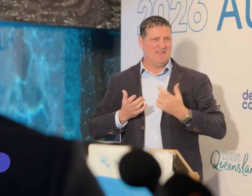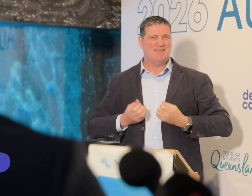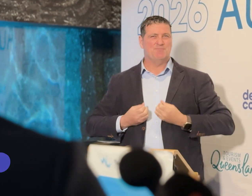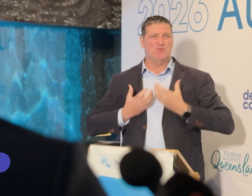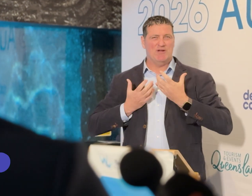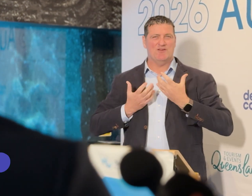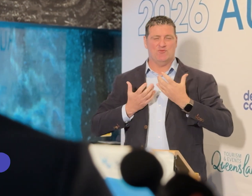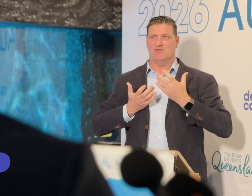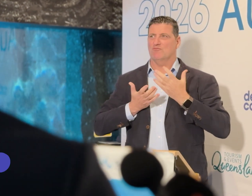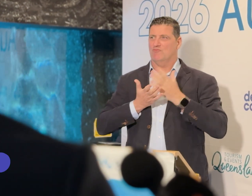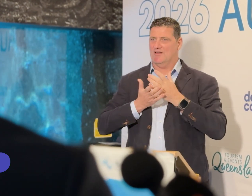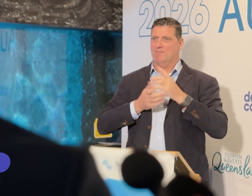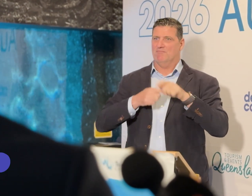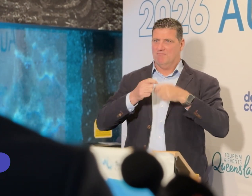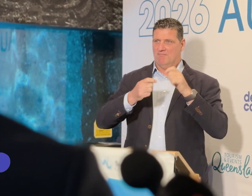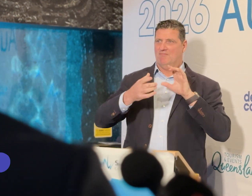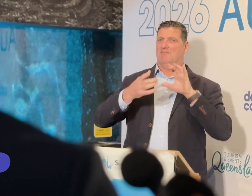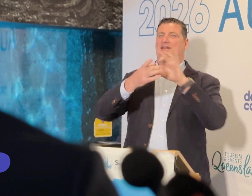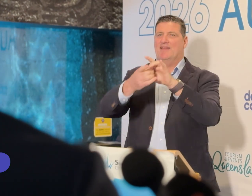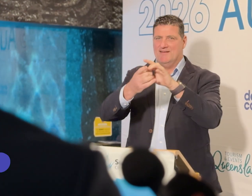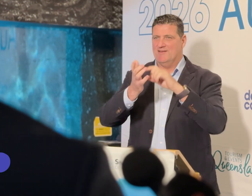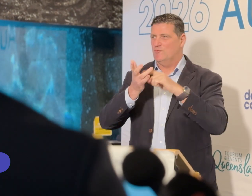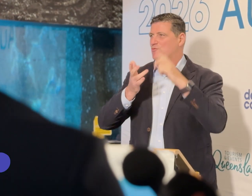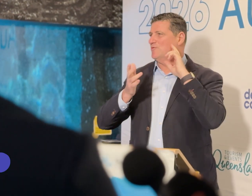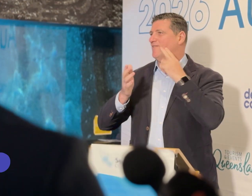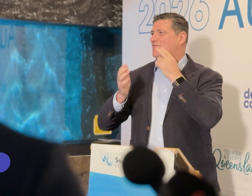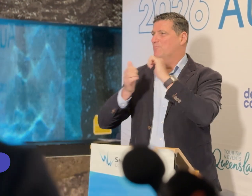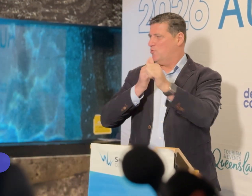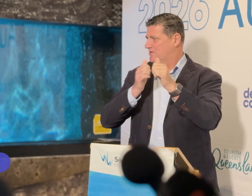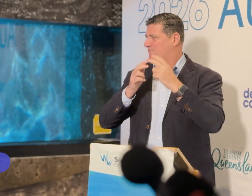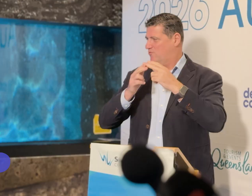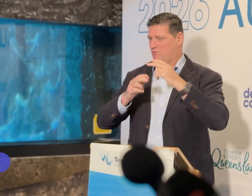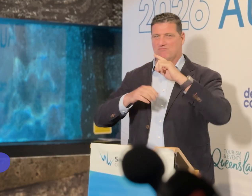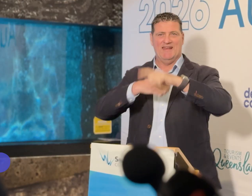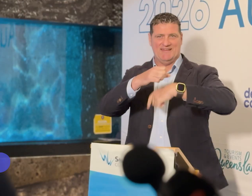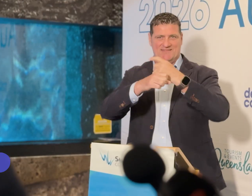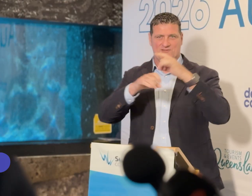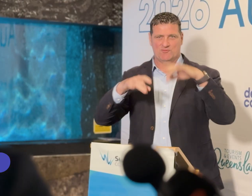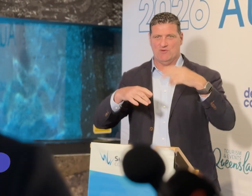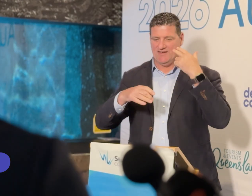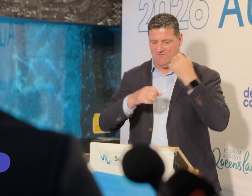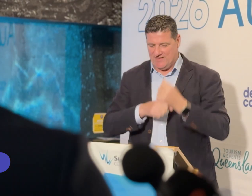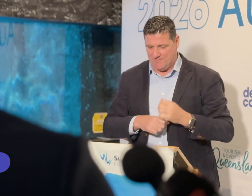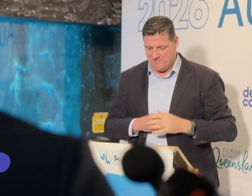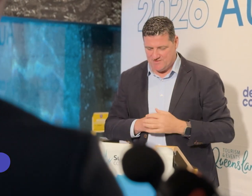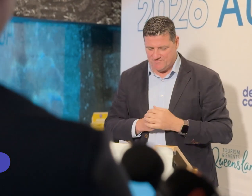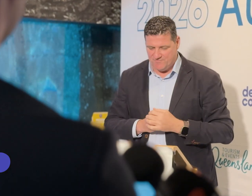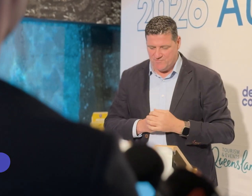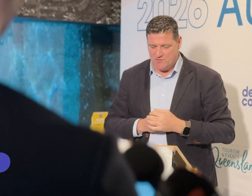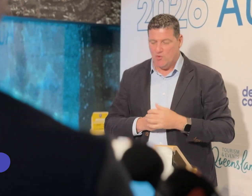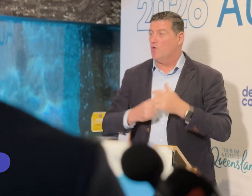and feel that inspiration to participate next year at the Australian Deaf Games and participate in Australian Deaf sports.